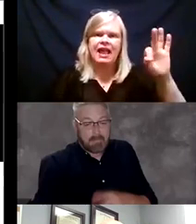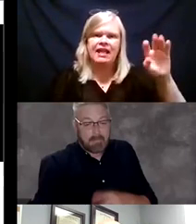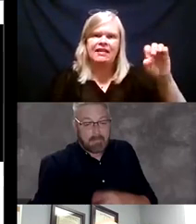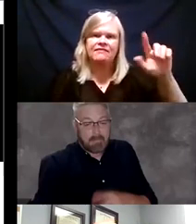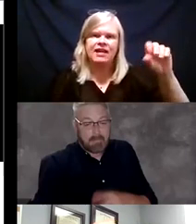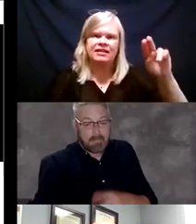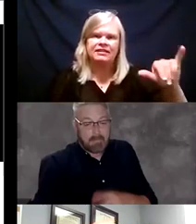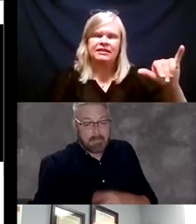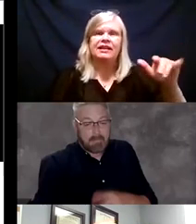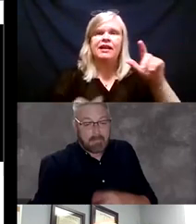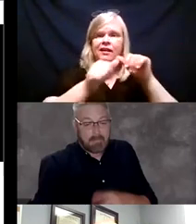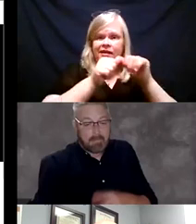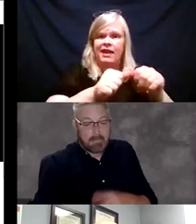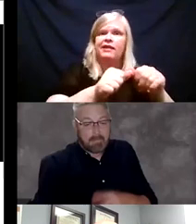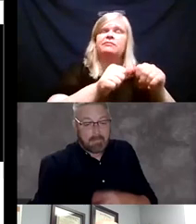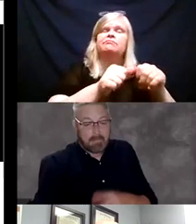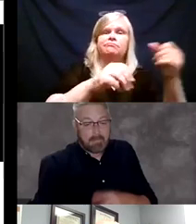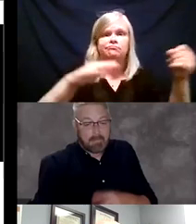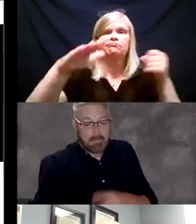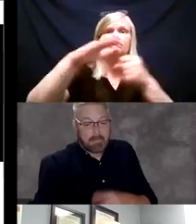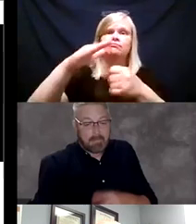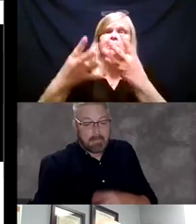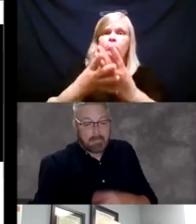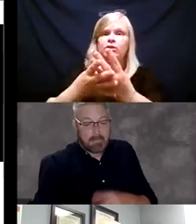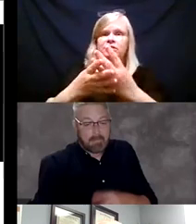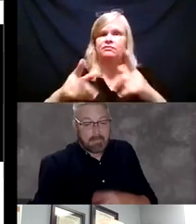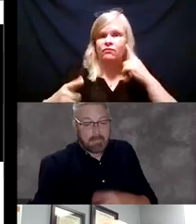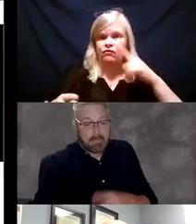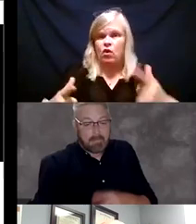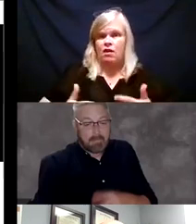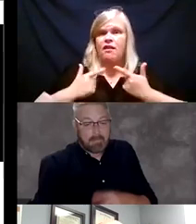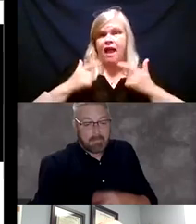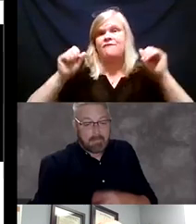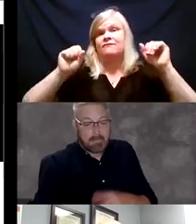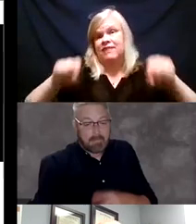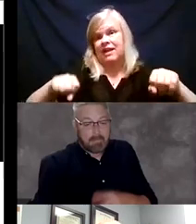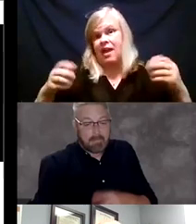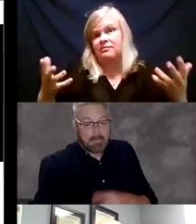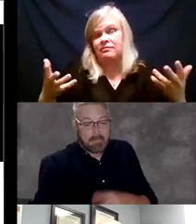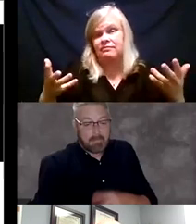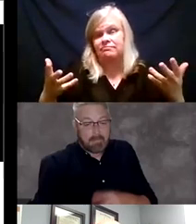PENALTY OF UP TO LIFE IN PRISON. SO THIS IS THE MOST SERIOUS FORM